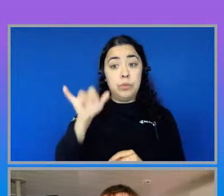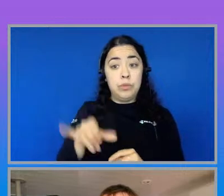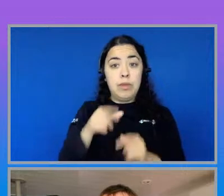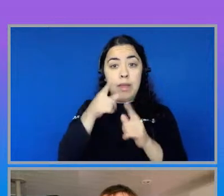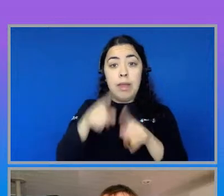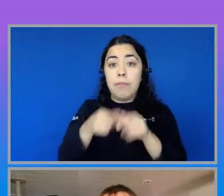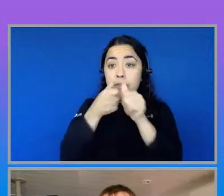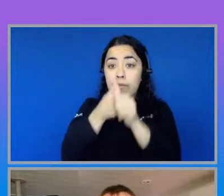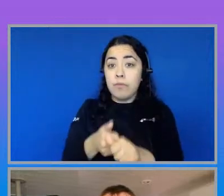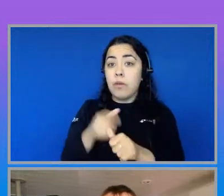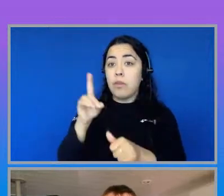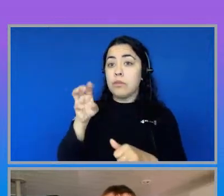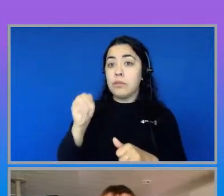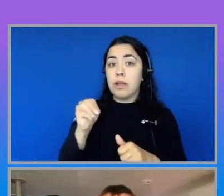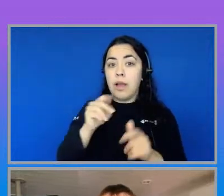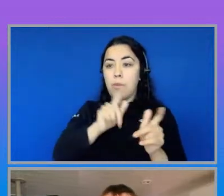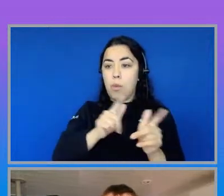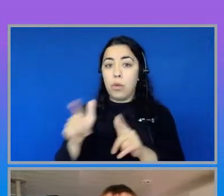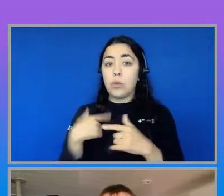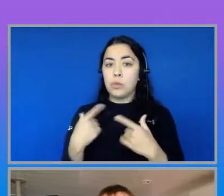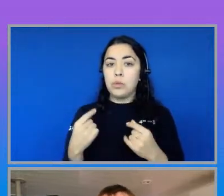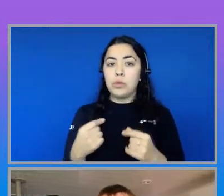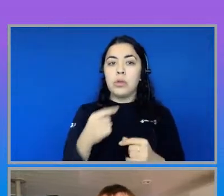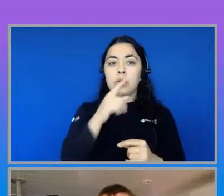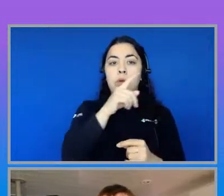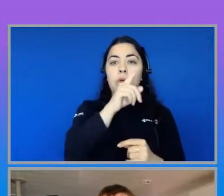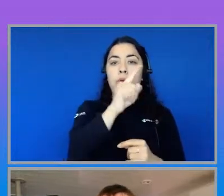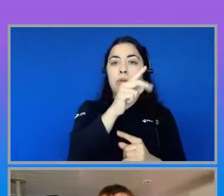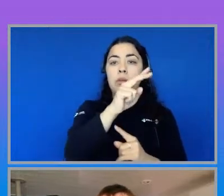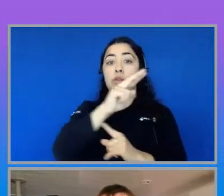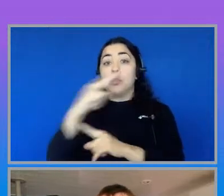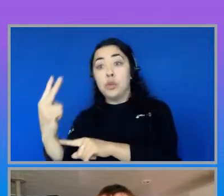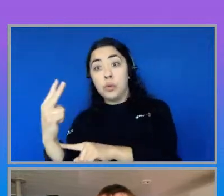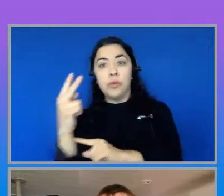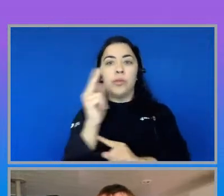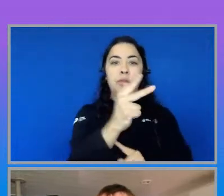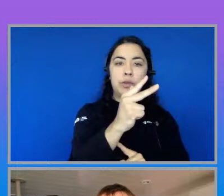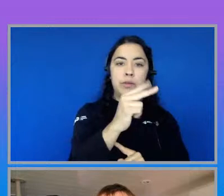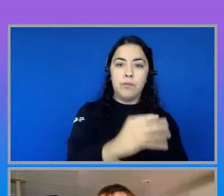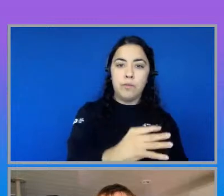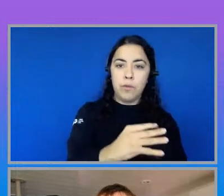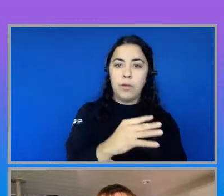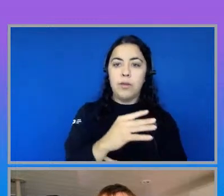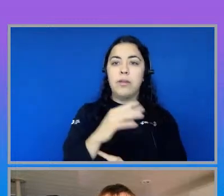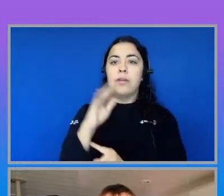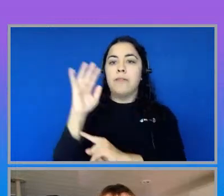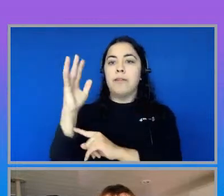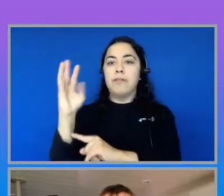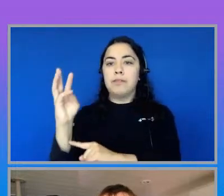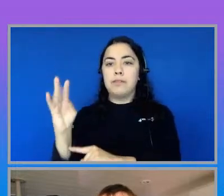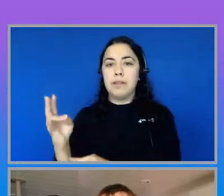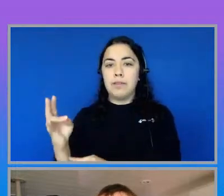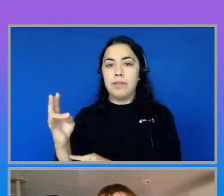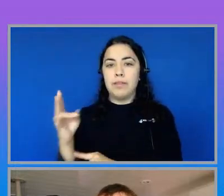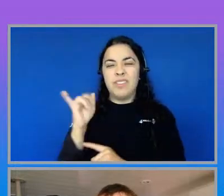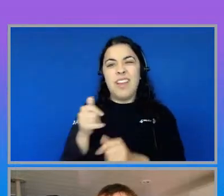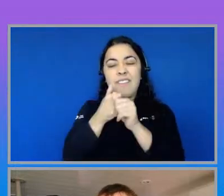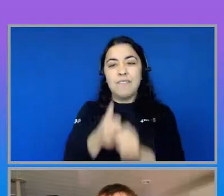we're following Dom order, what we're doing is we're jumping back and forth across the columns, which you can actually